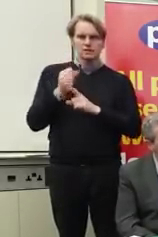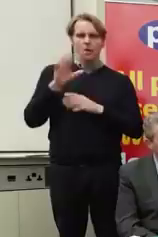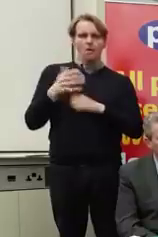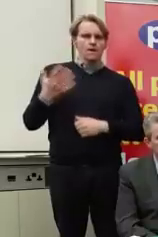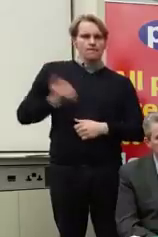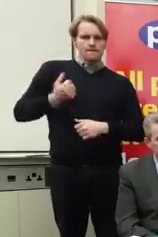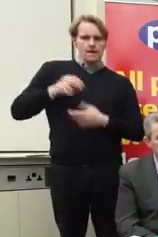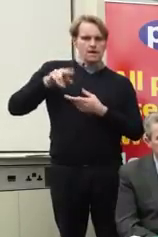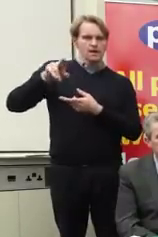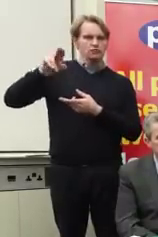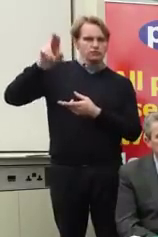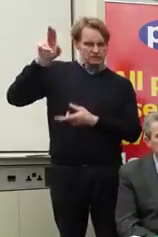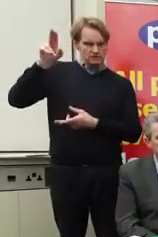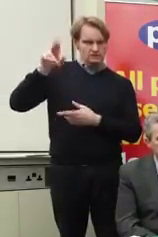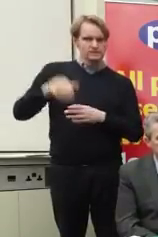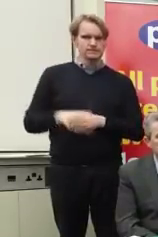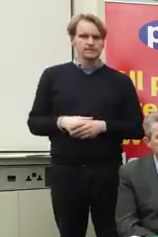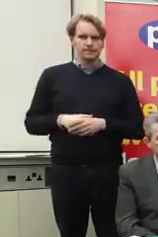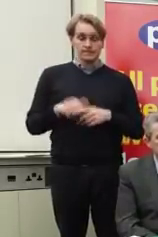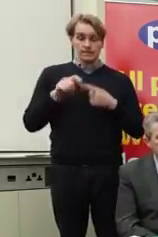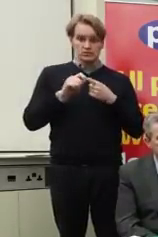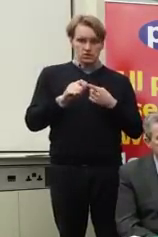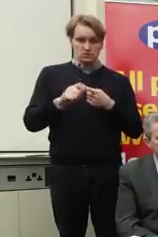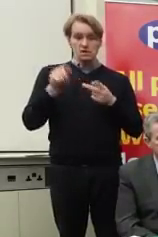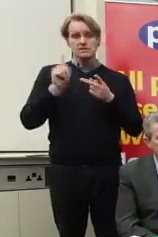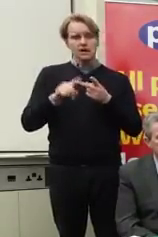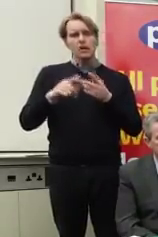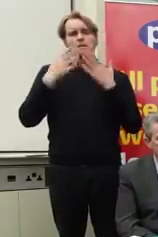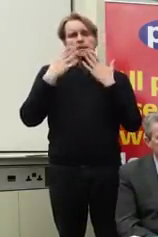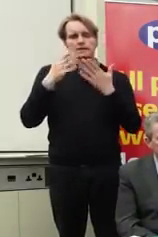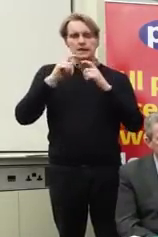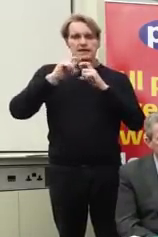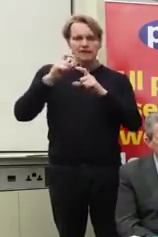for a public sector pay rise and please continue to support the pay protests as